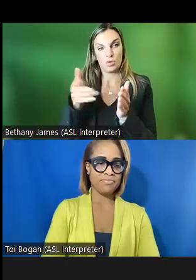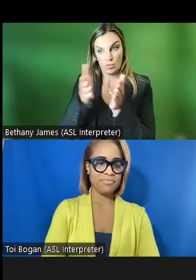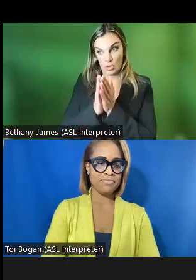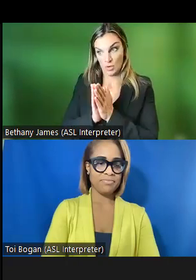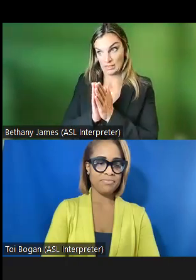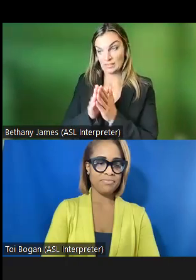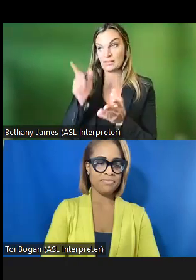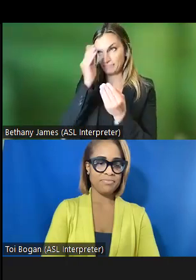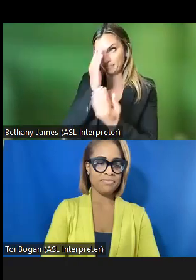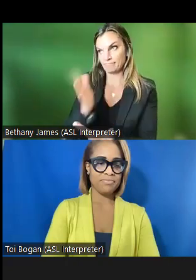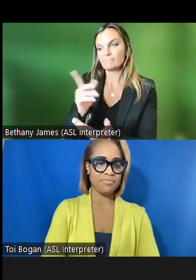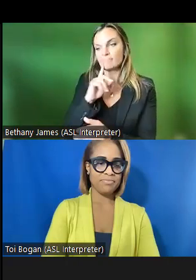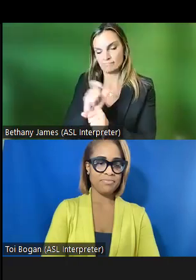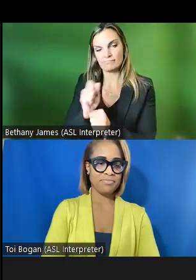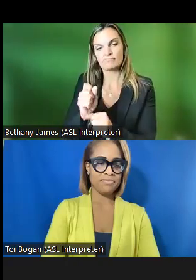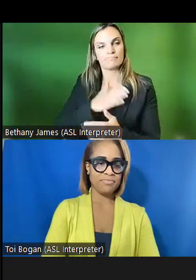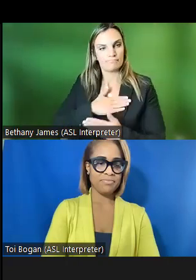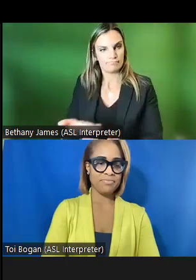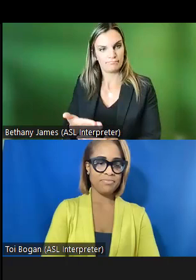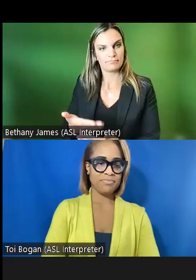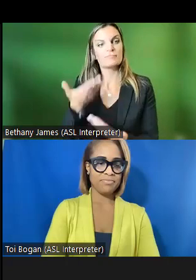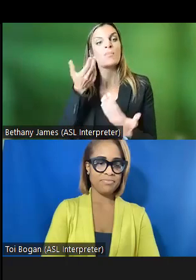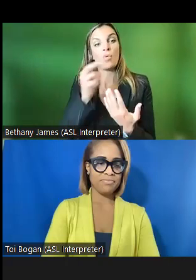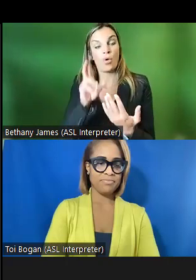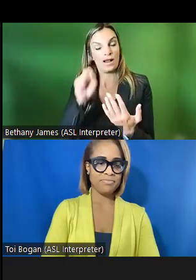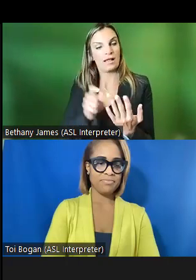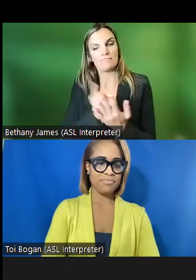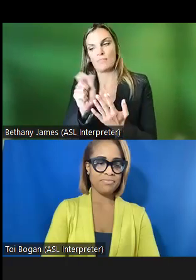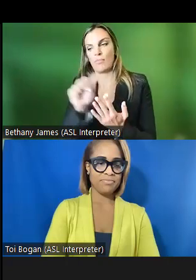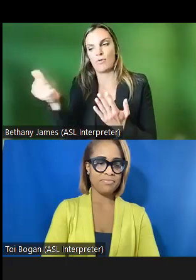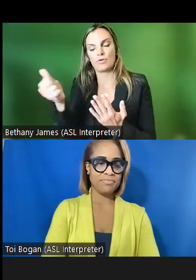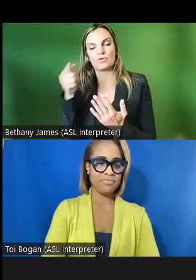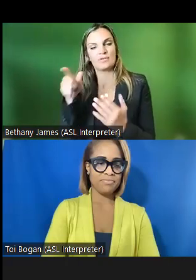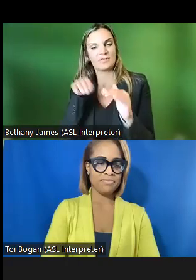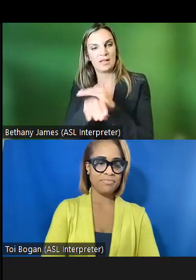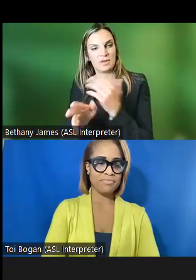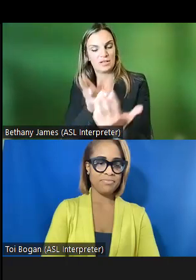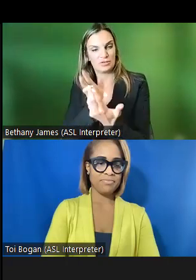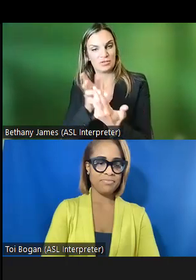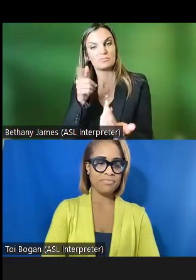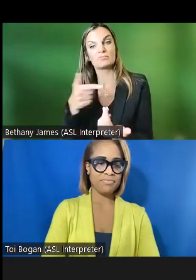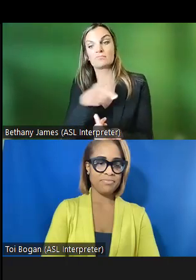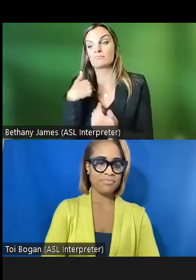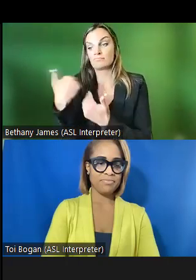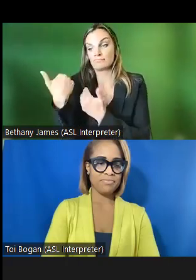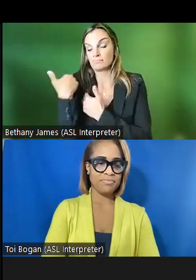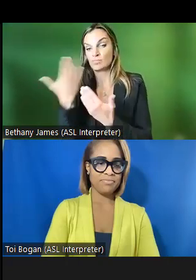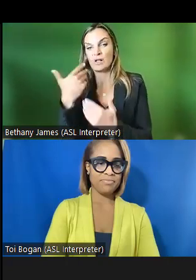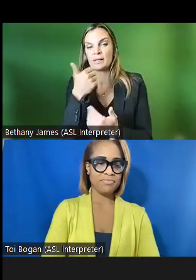or here is an alternative accommodation. And we have the responsibility to maintain any medical confidentiality and not talk about